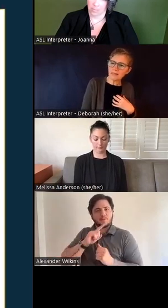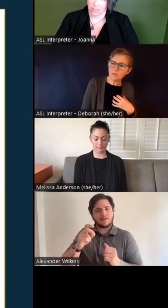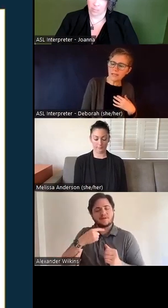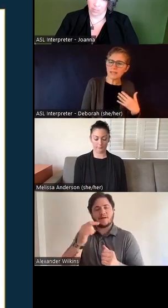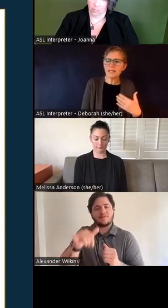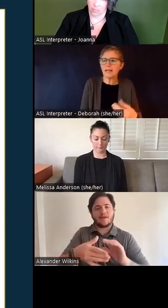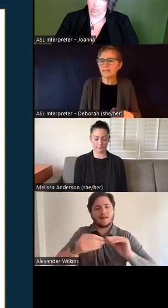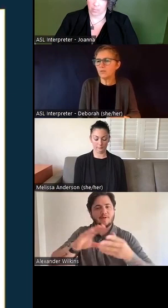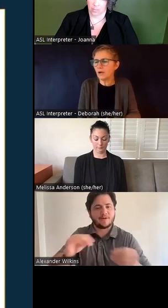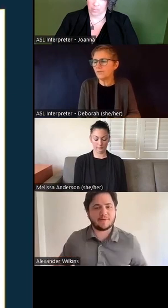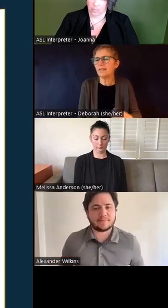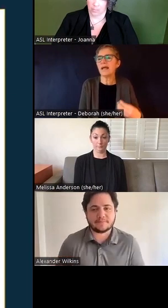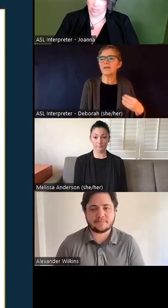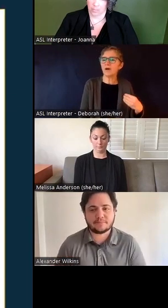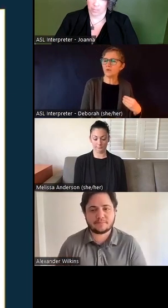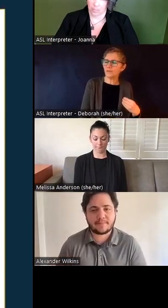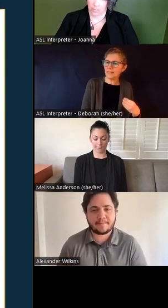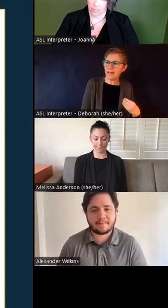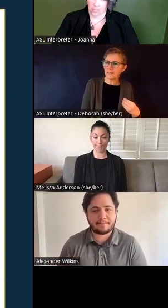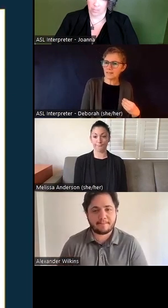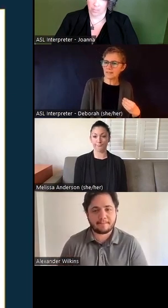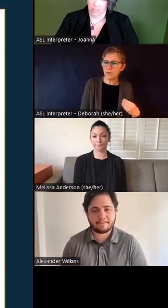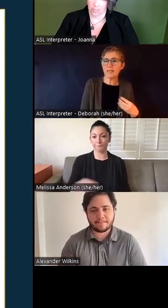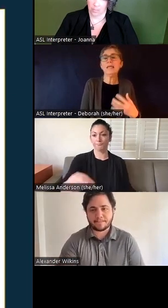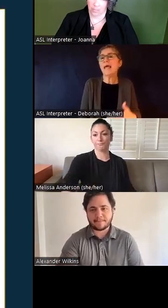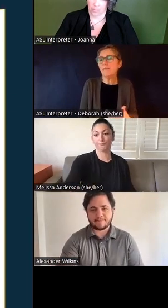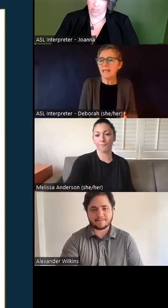last week, connect to how you're feeling now to how you're feeling last week, and making